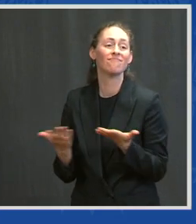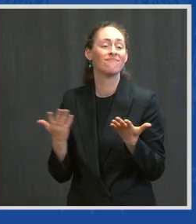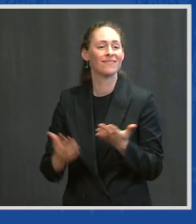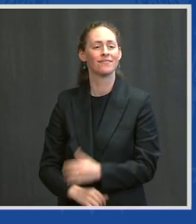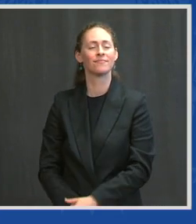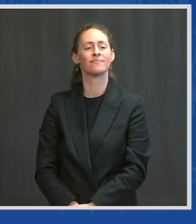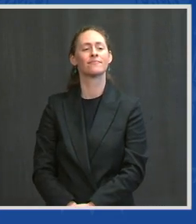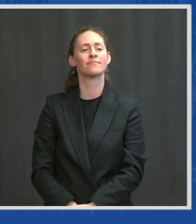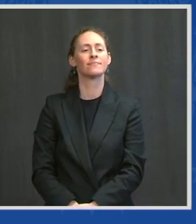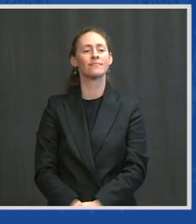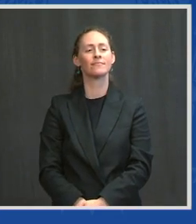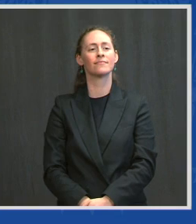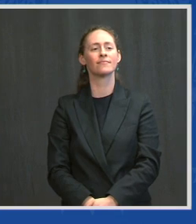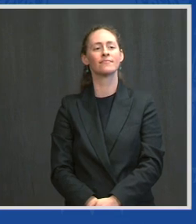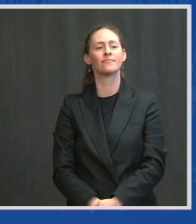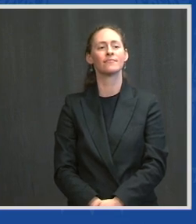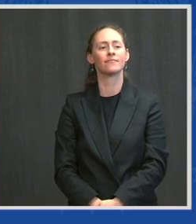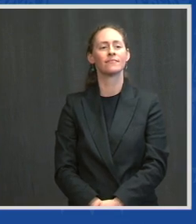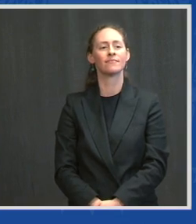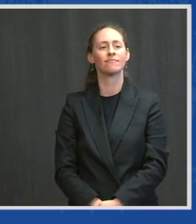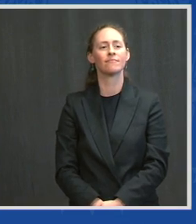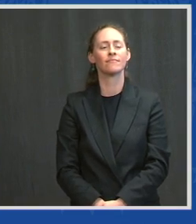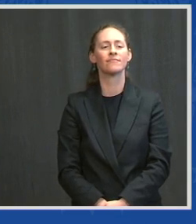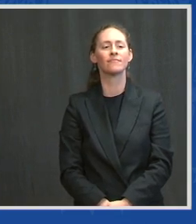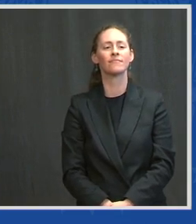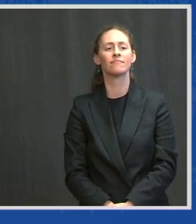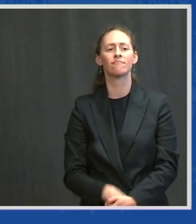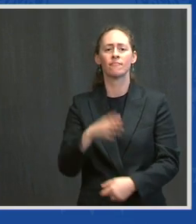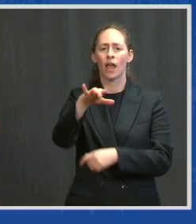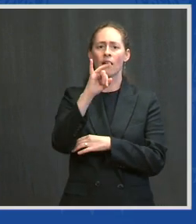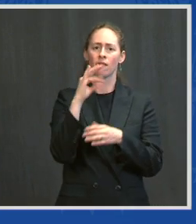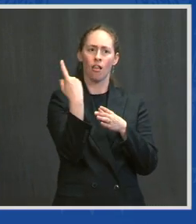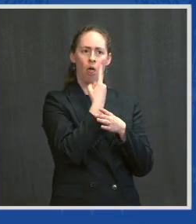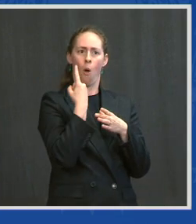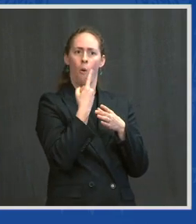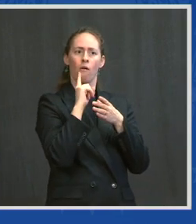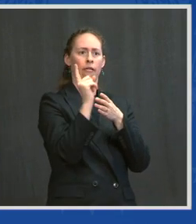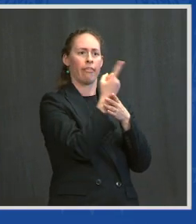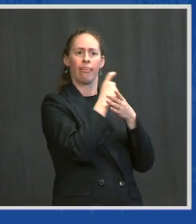Well, school's out for the summer. Teenagers are in tough neighborhoods, no --